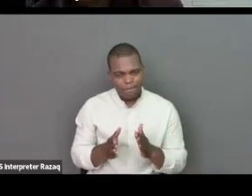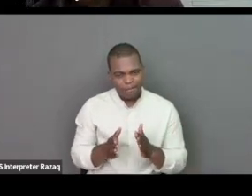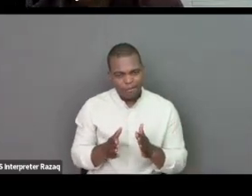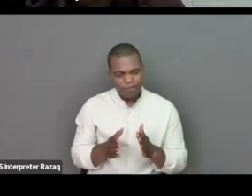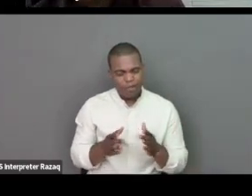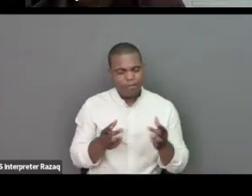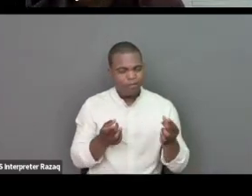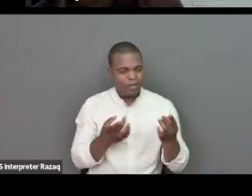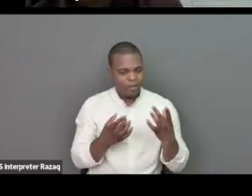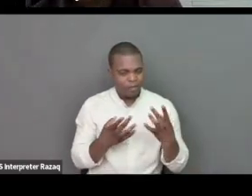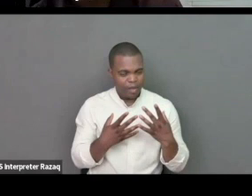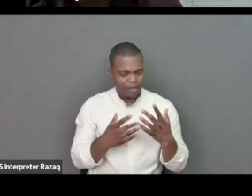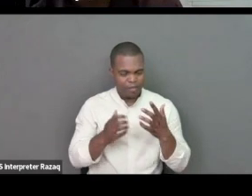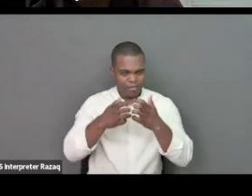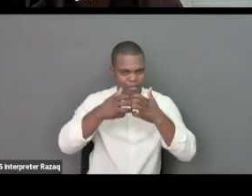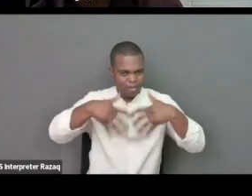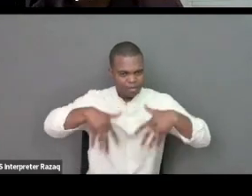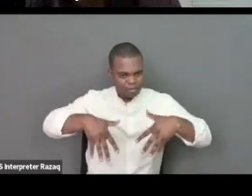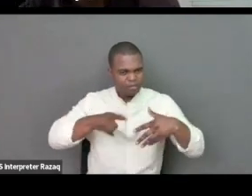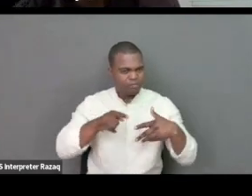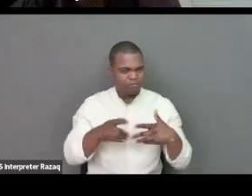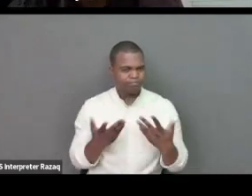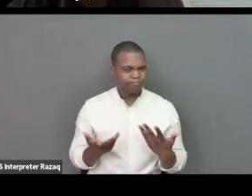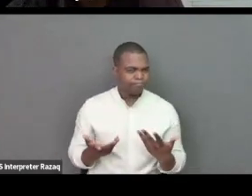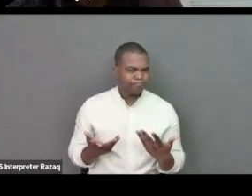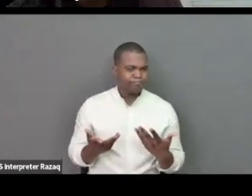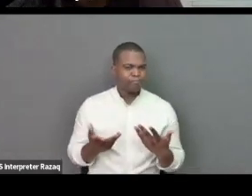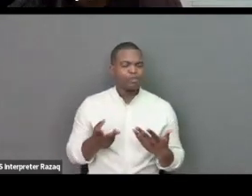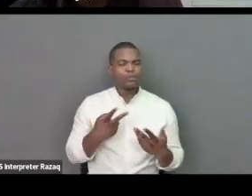we've also seen research that in some countries, it was very,